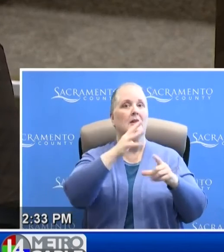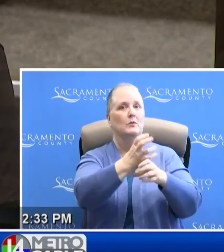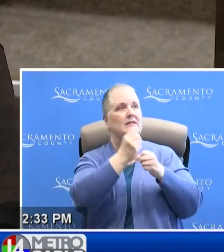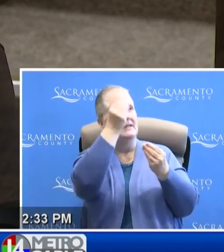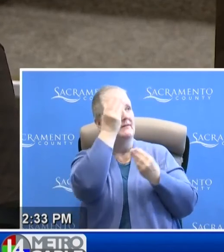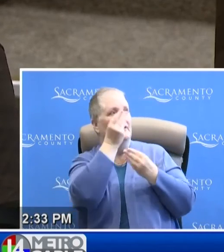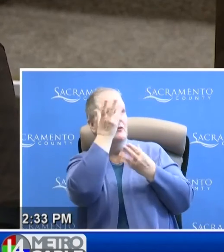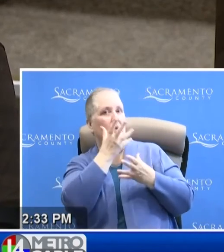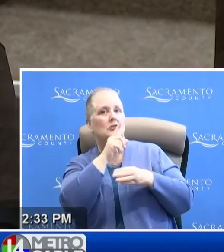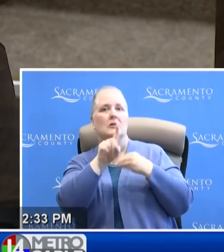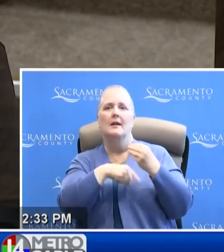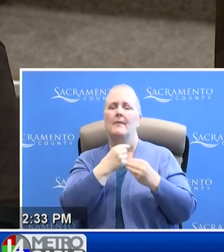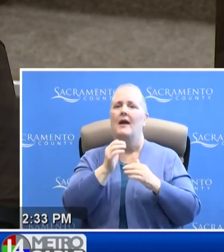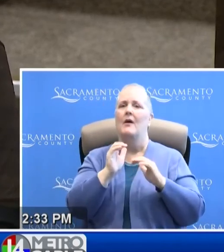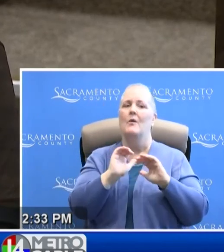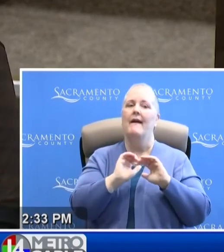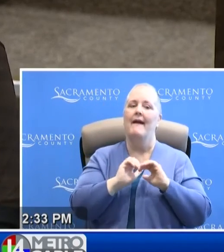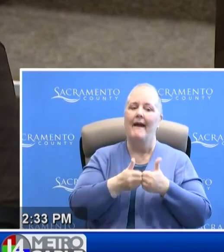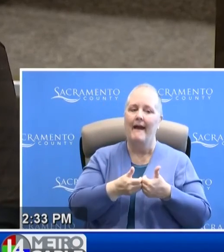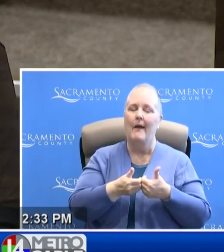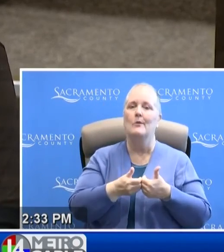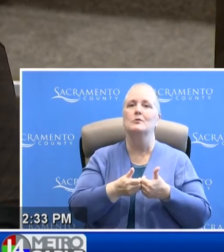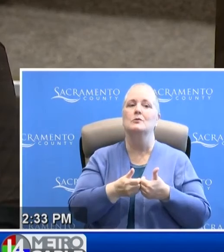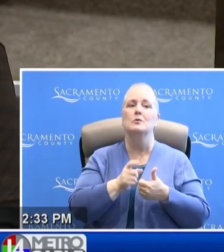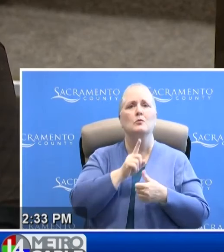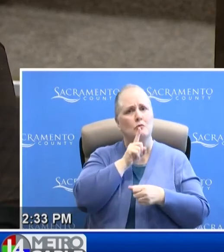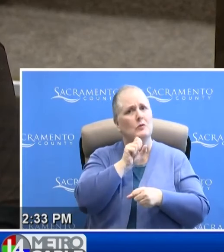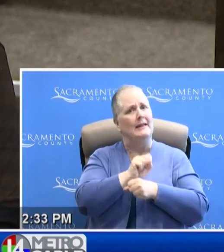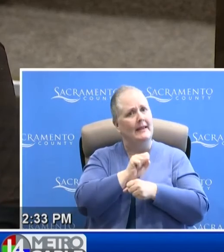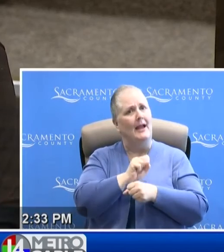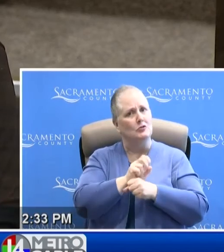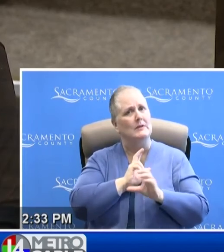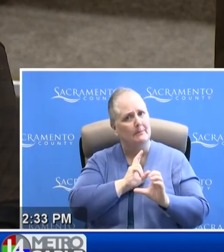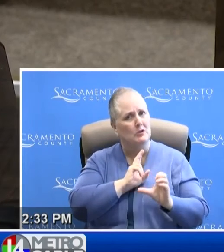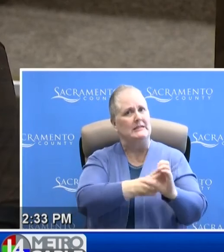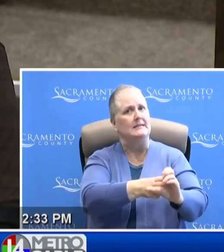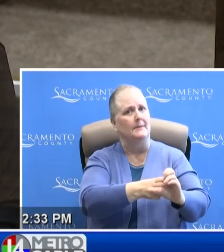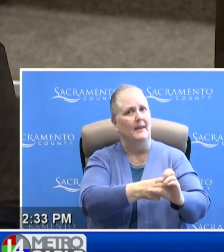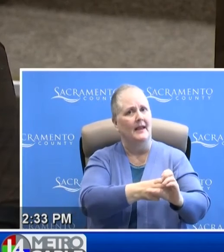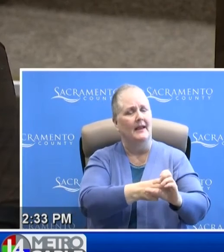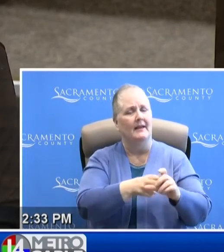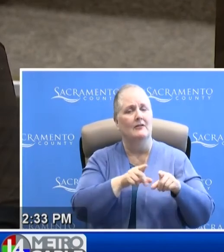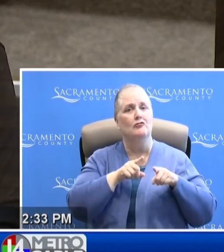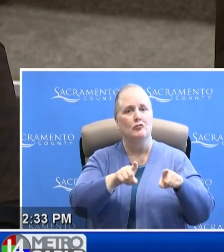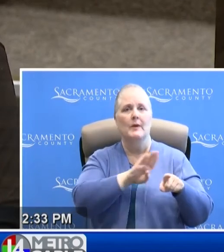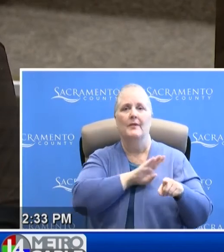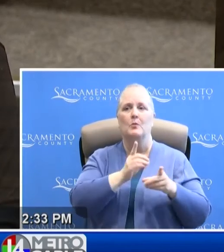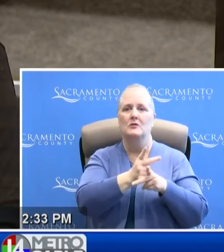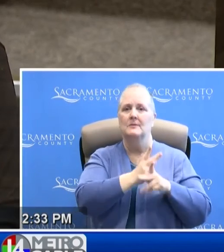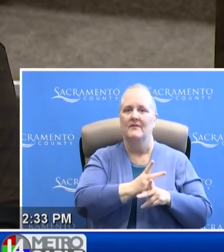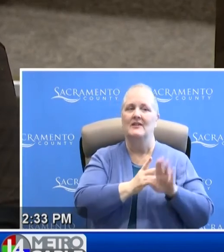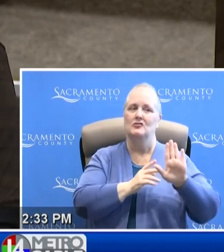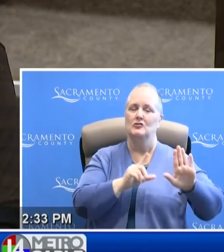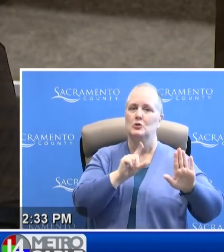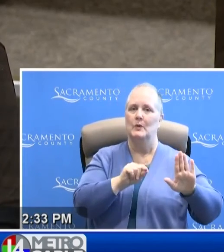about how meaningfully how to meaningfully participate in the Board of Supervisors 2021 redistricting.